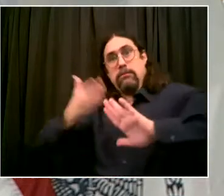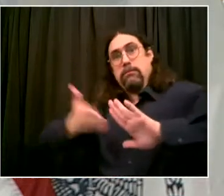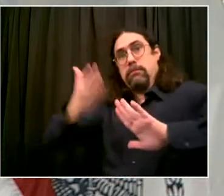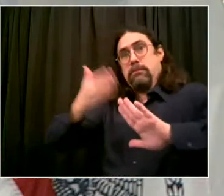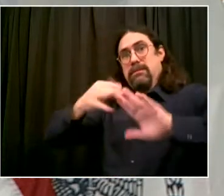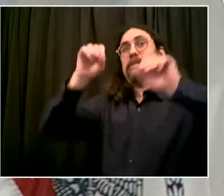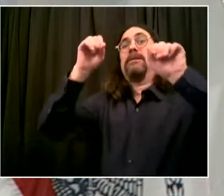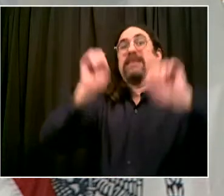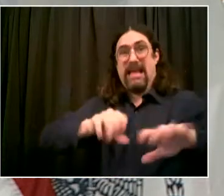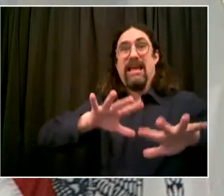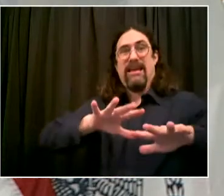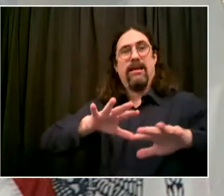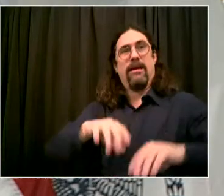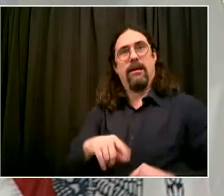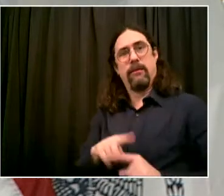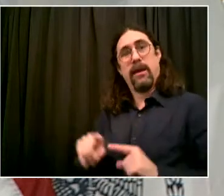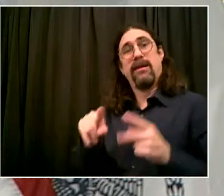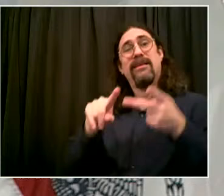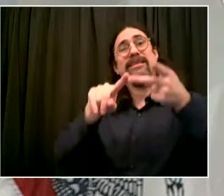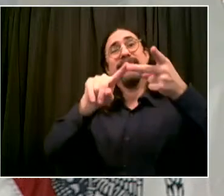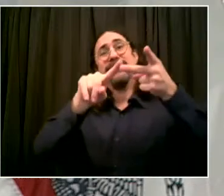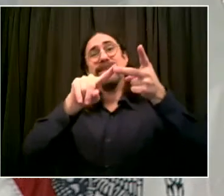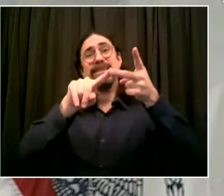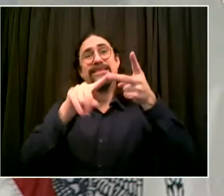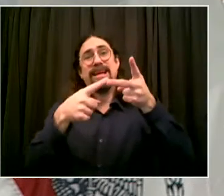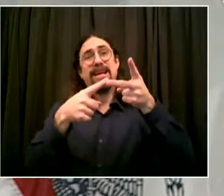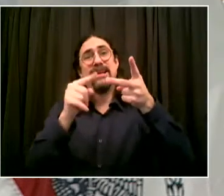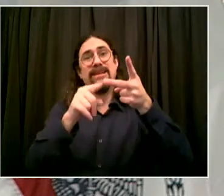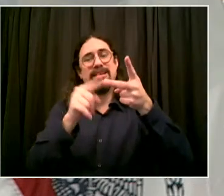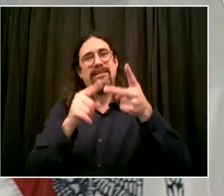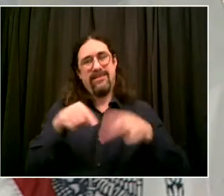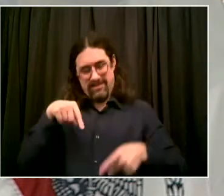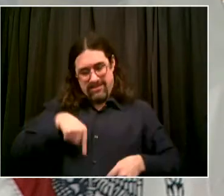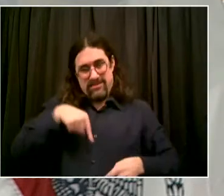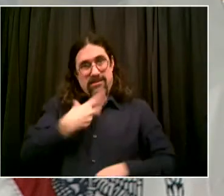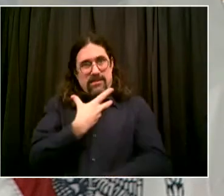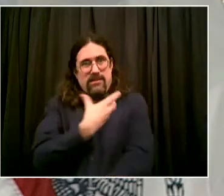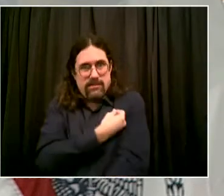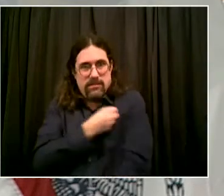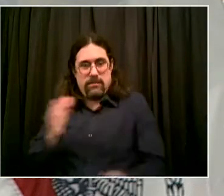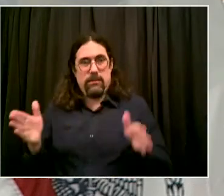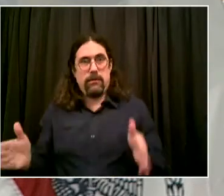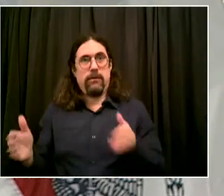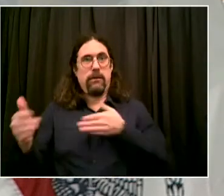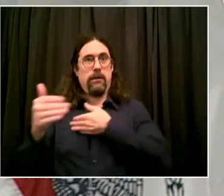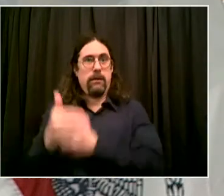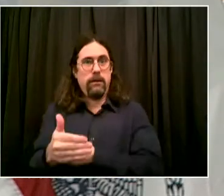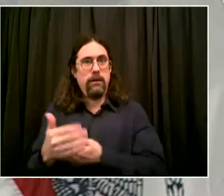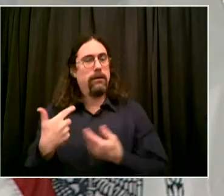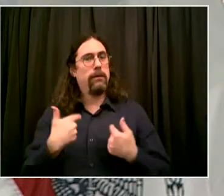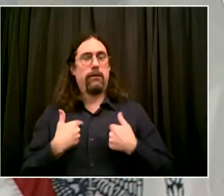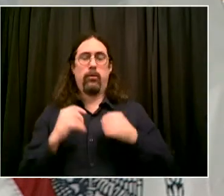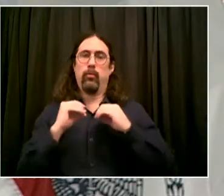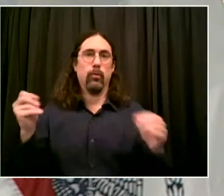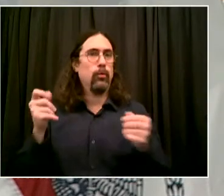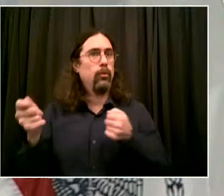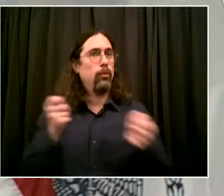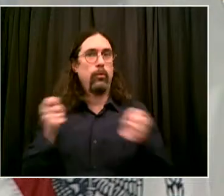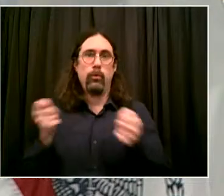INTENSIFY SSUPPLLY OR IMIMPROVE DELIVERY OR DO SOME SHIFTING OF